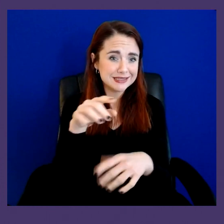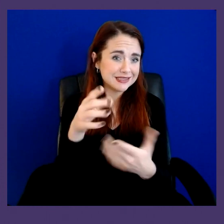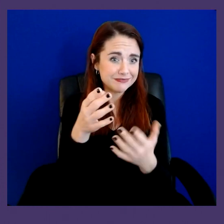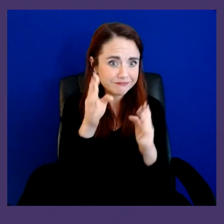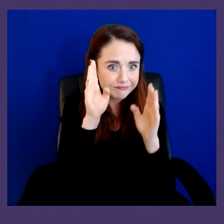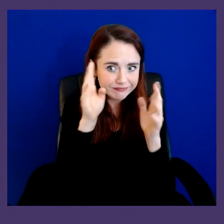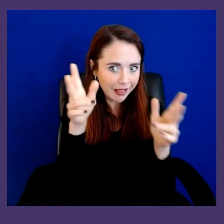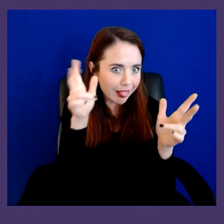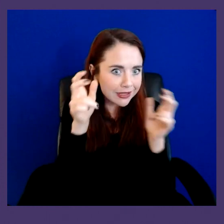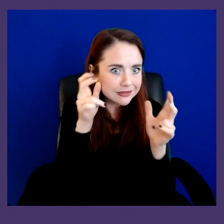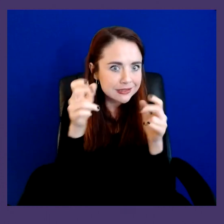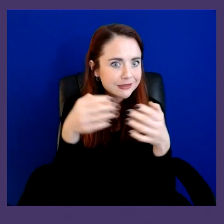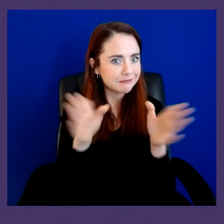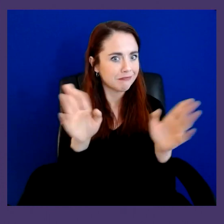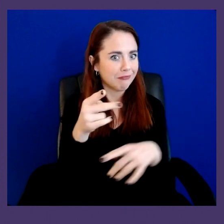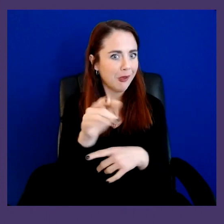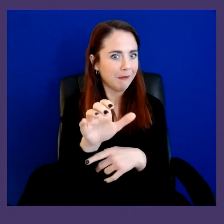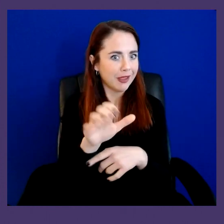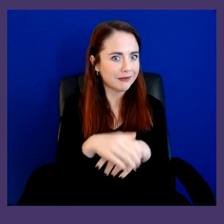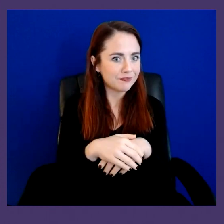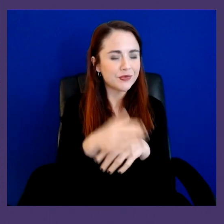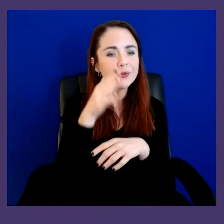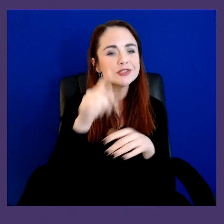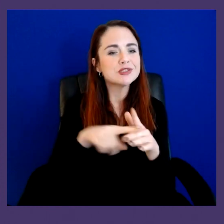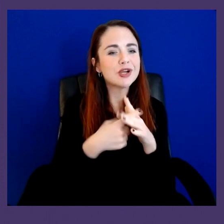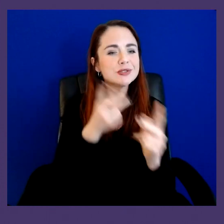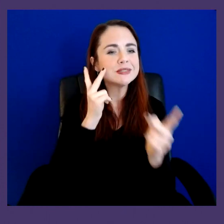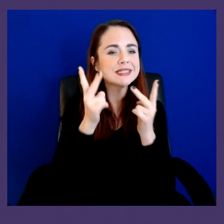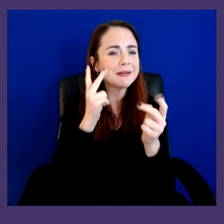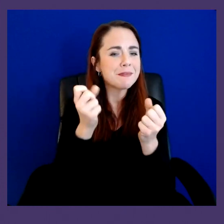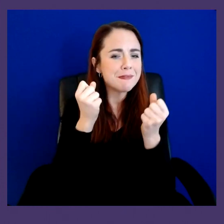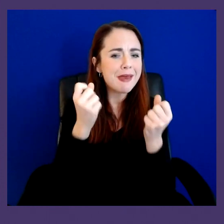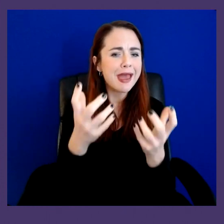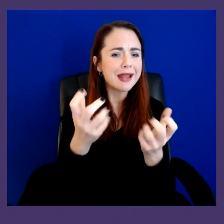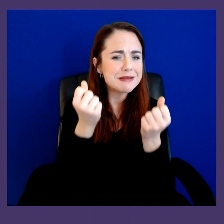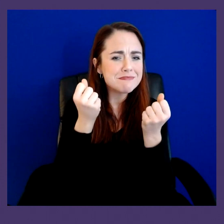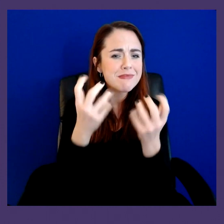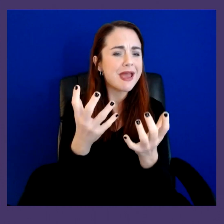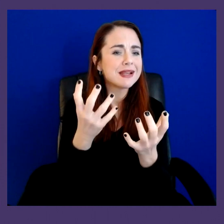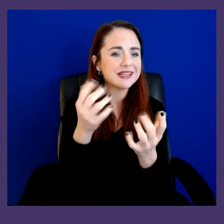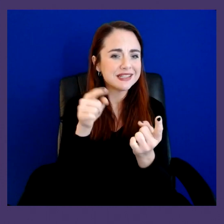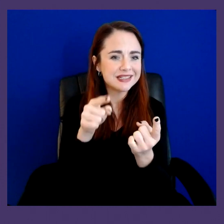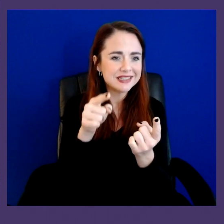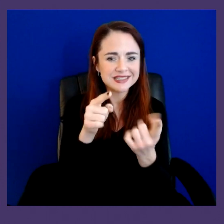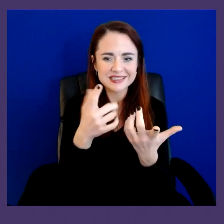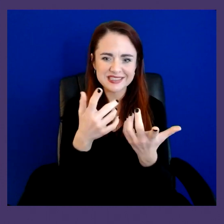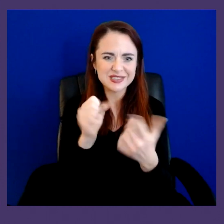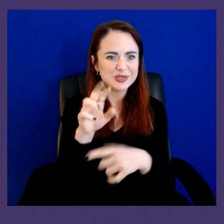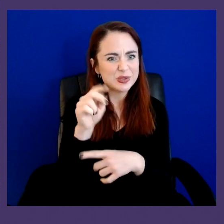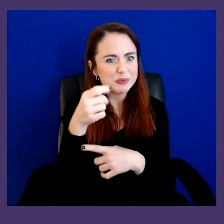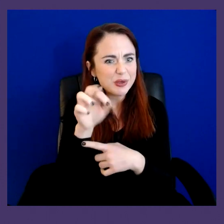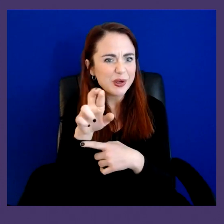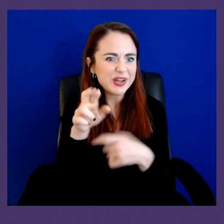So we're going to start to see many consumer electronics, ear buds, not just hearing aids,